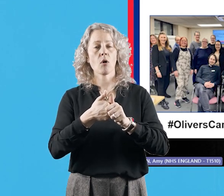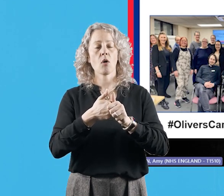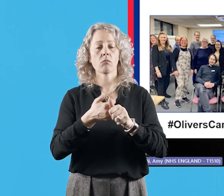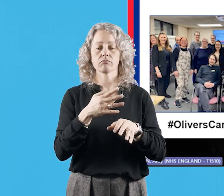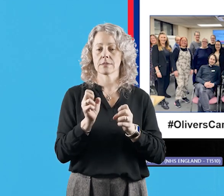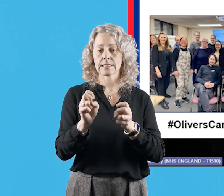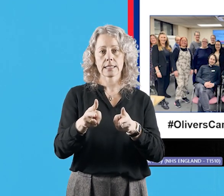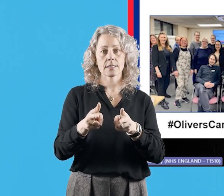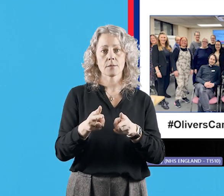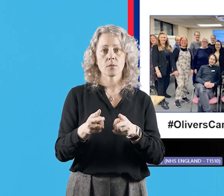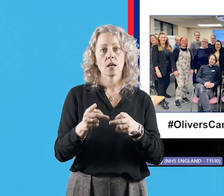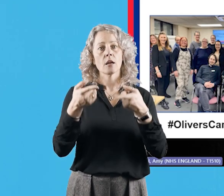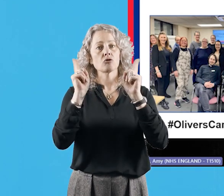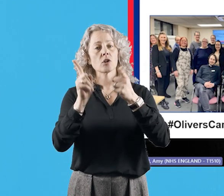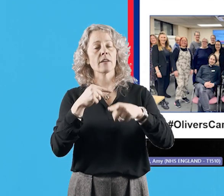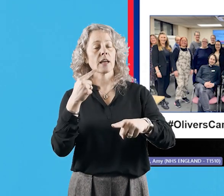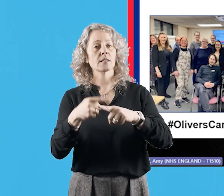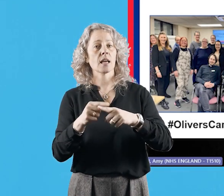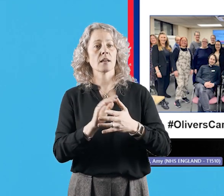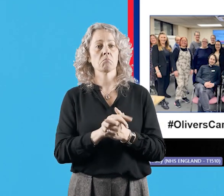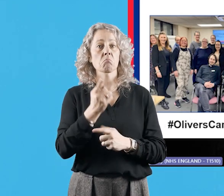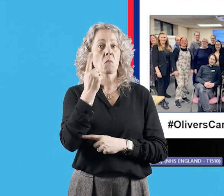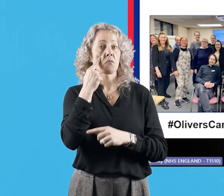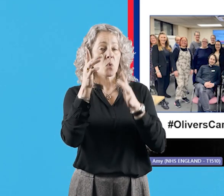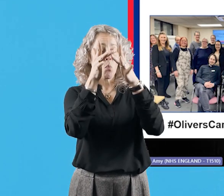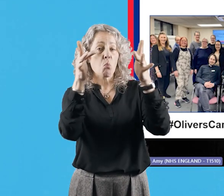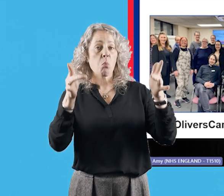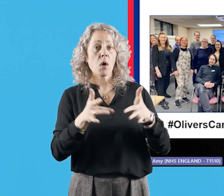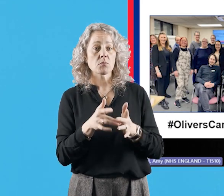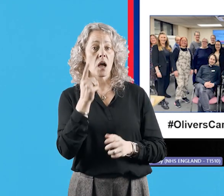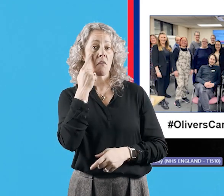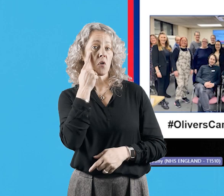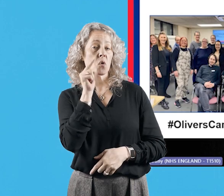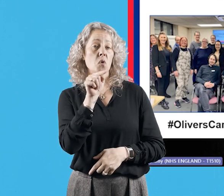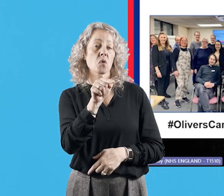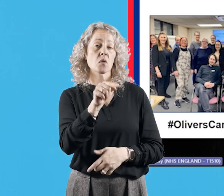from the systems and chief execs go onto our website have a look at the